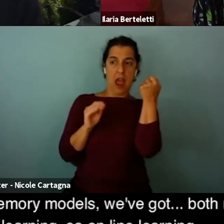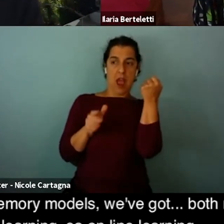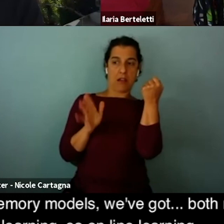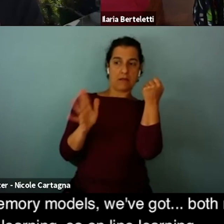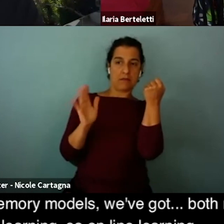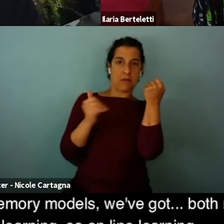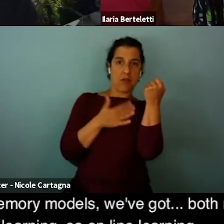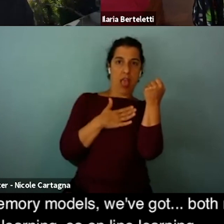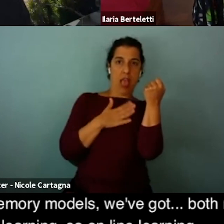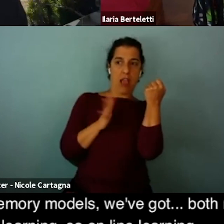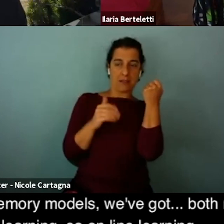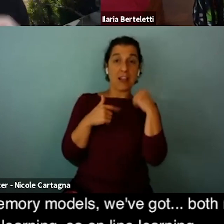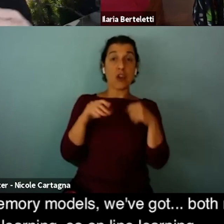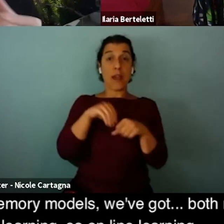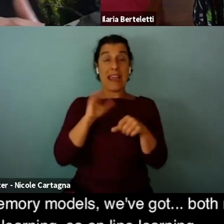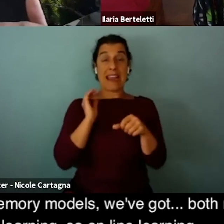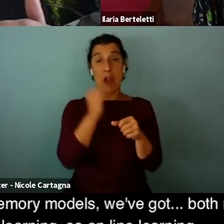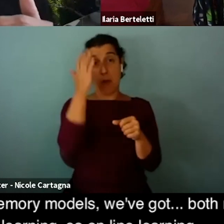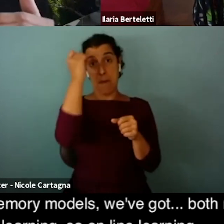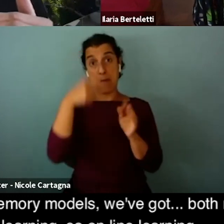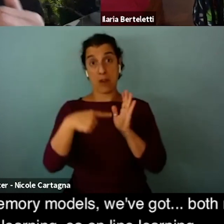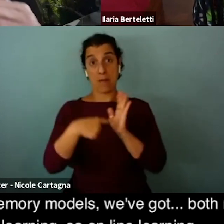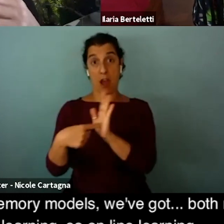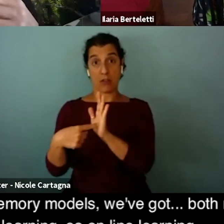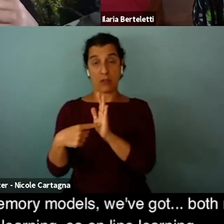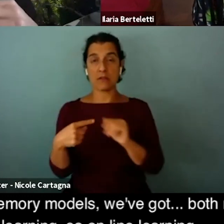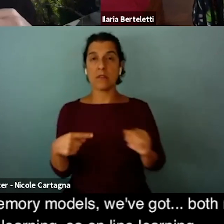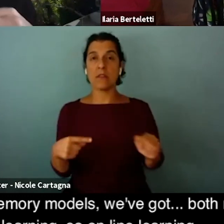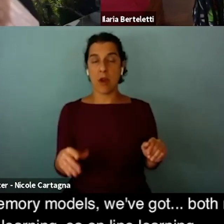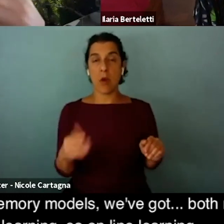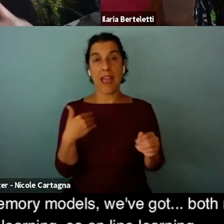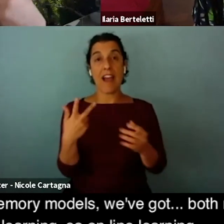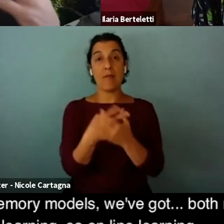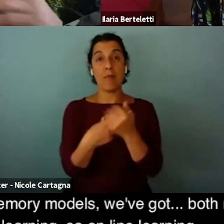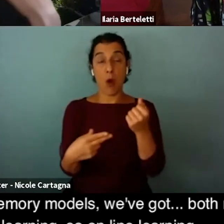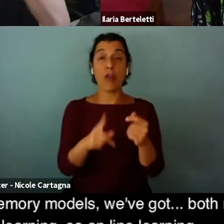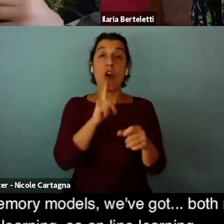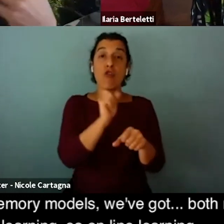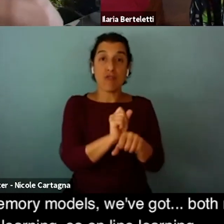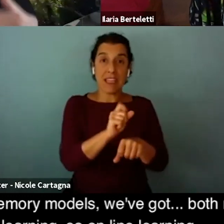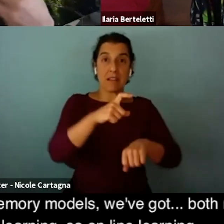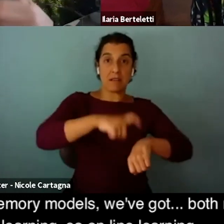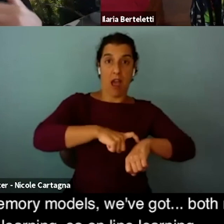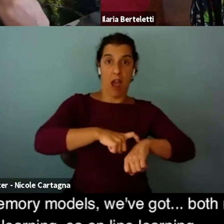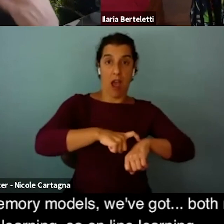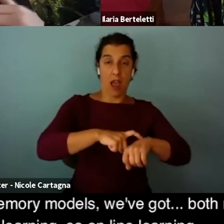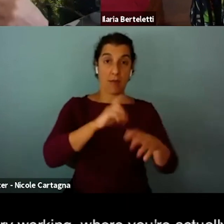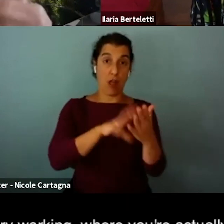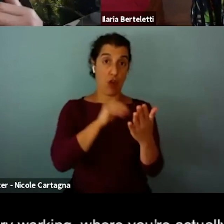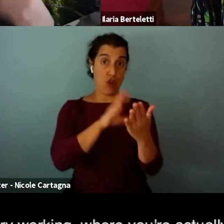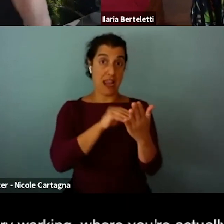in our memory models we've got we've got both real-time learning so online learning this is like